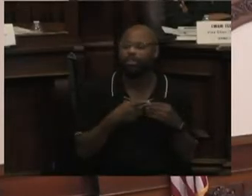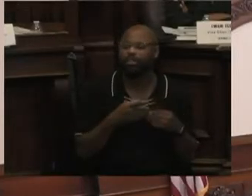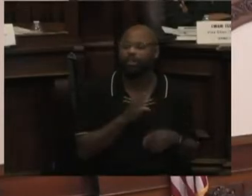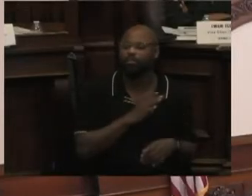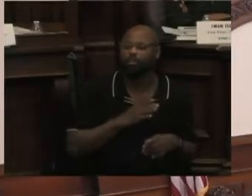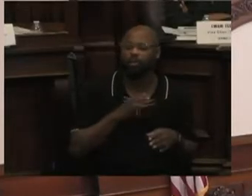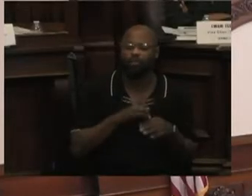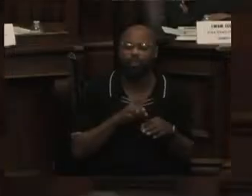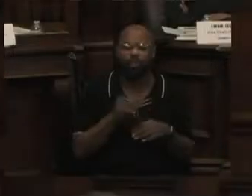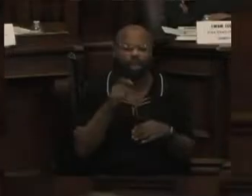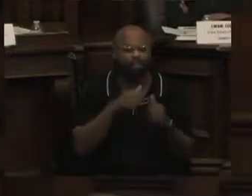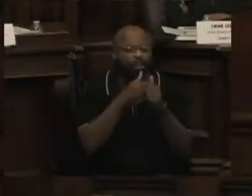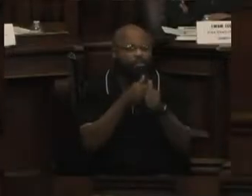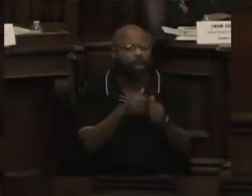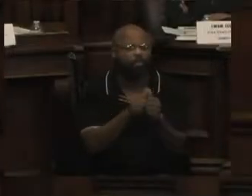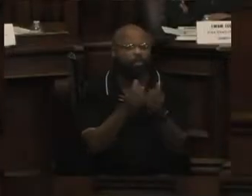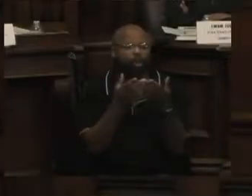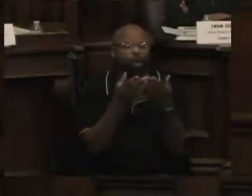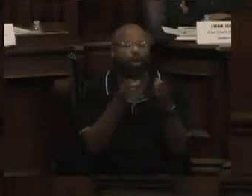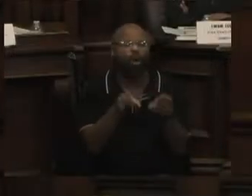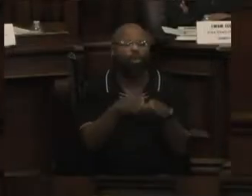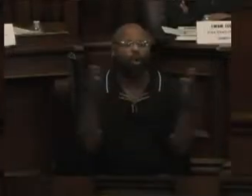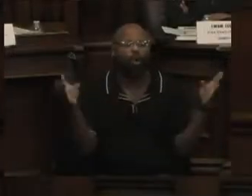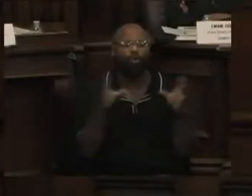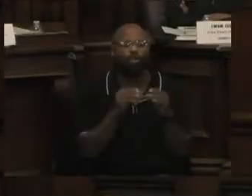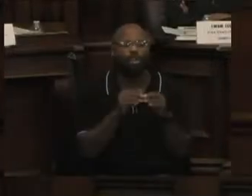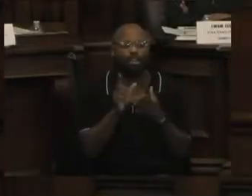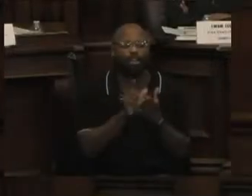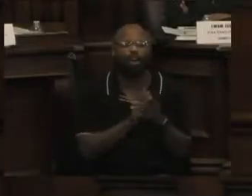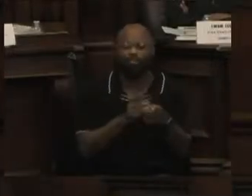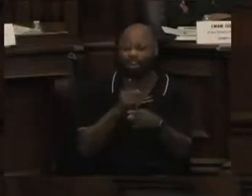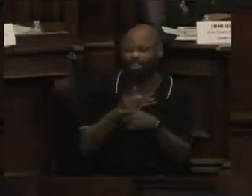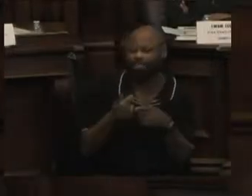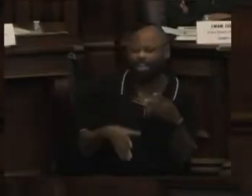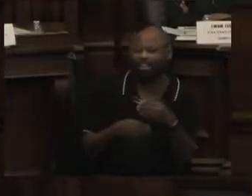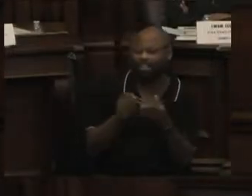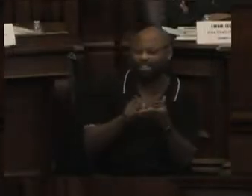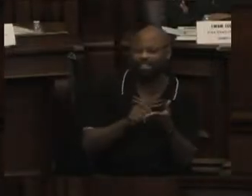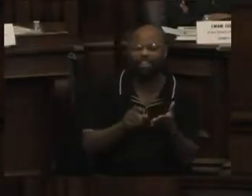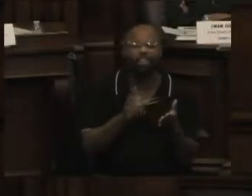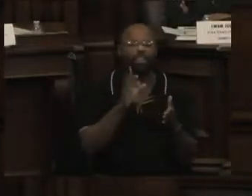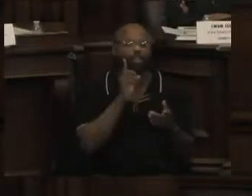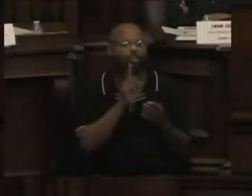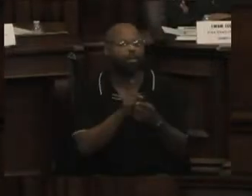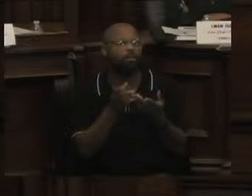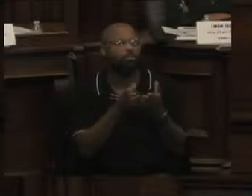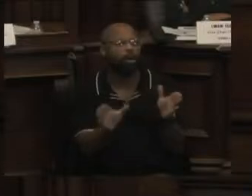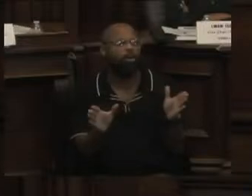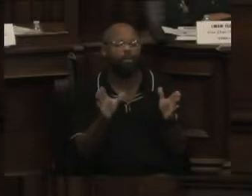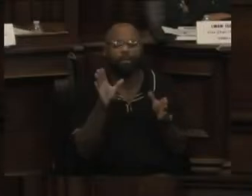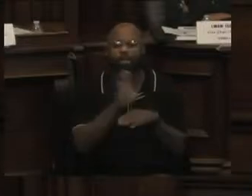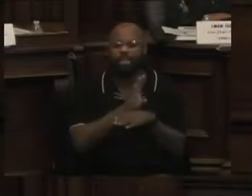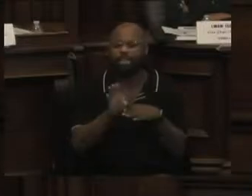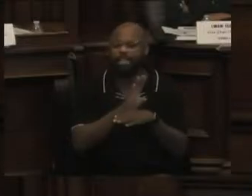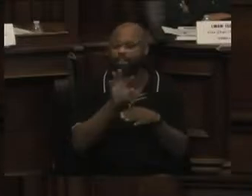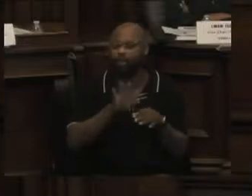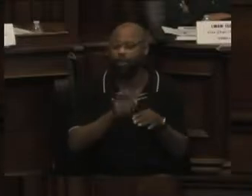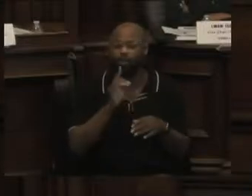Thank you. And just to clarify, I I'm assuming that the concern about the board in the voting is we obviously, we would need